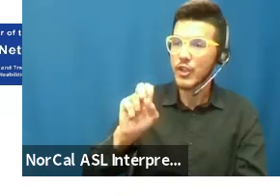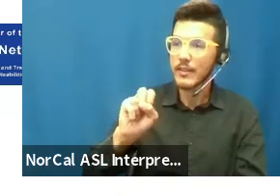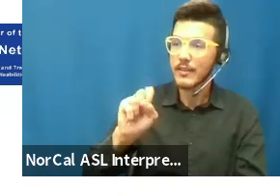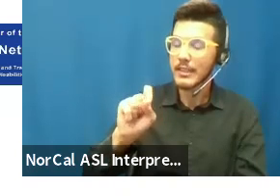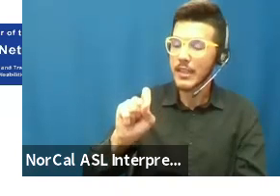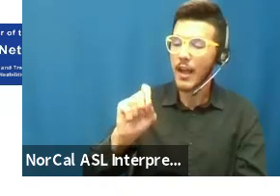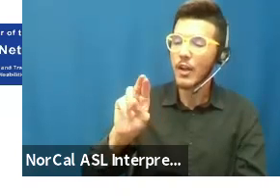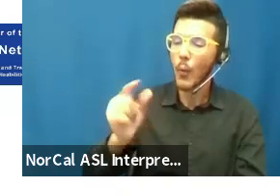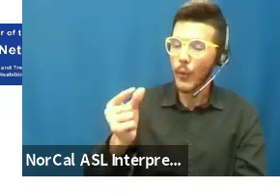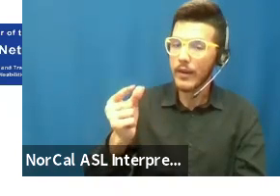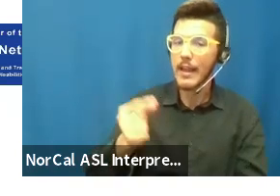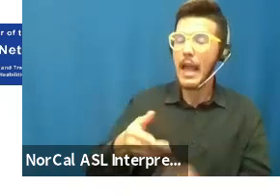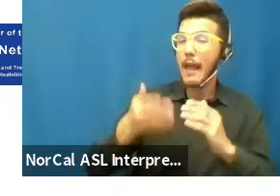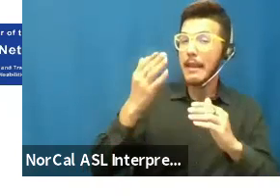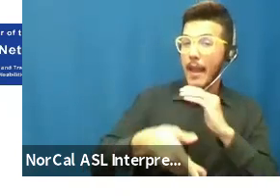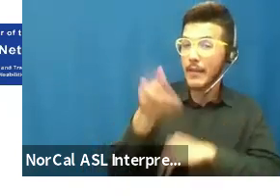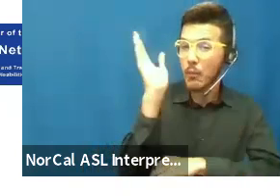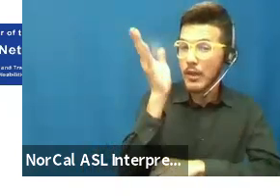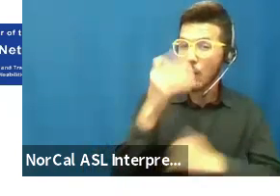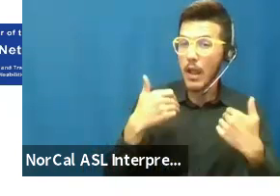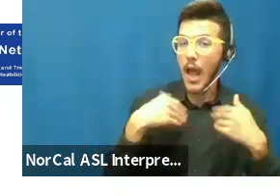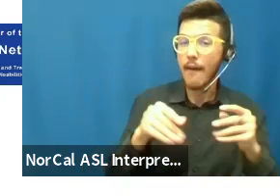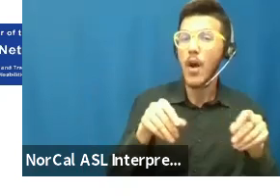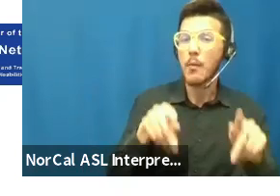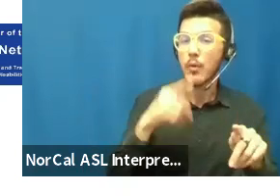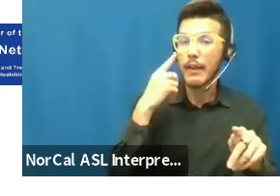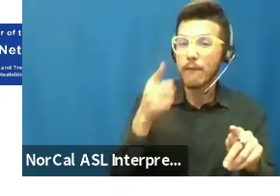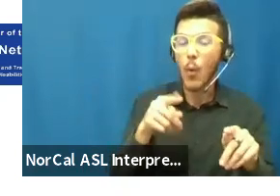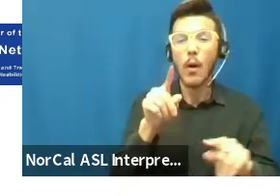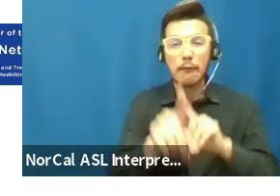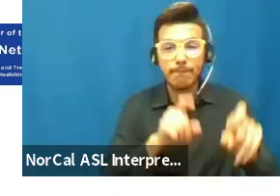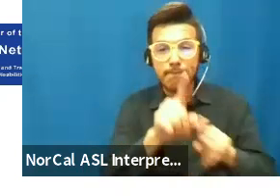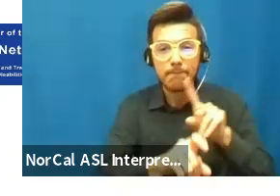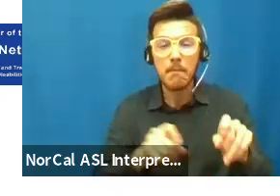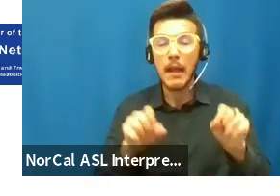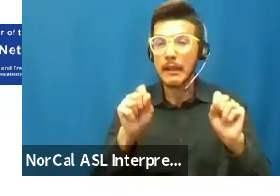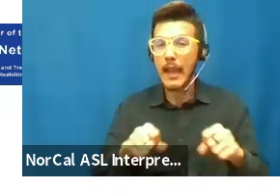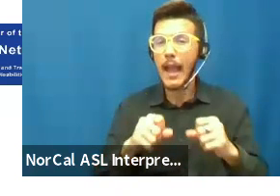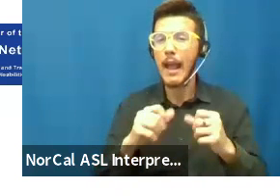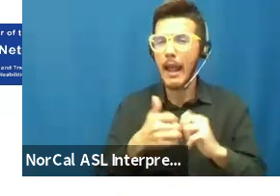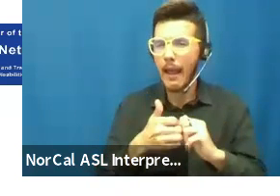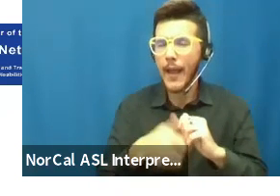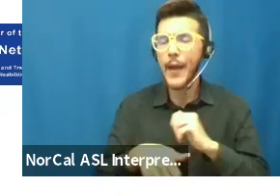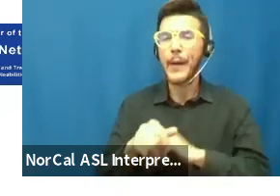ask questions. You may submit your questions using the chat area within the webinar platform. And the